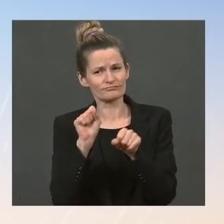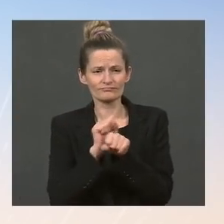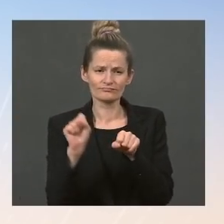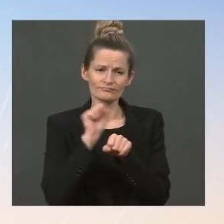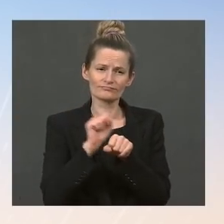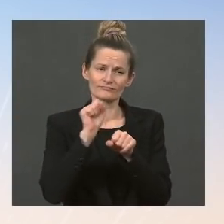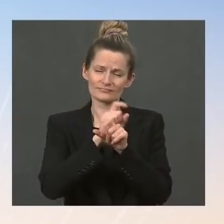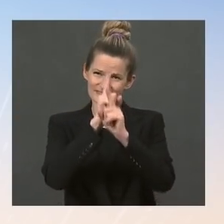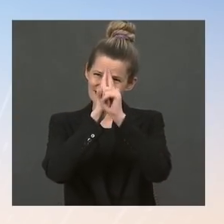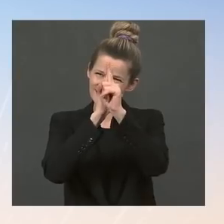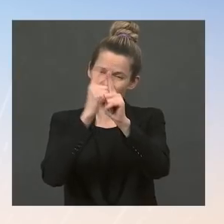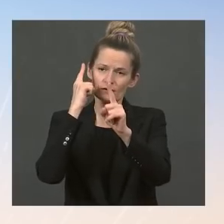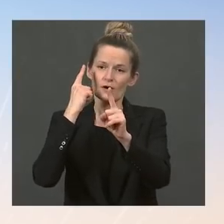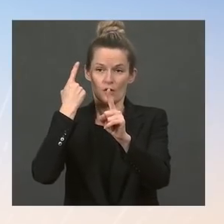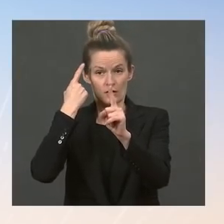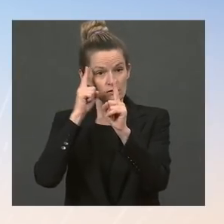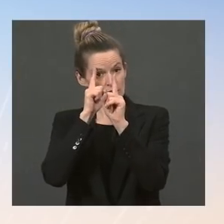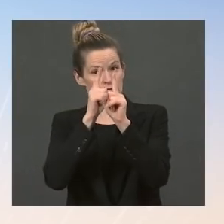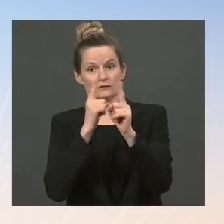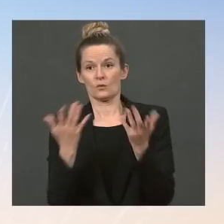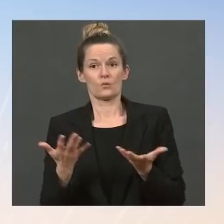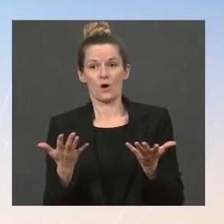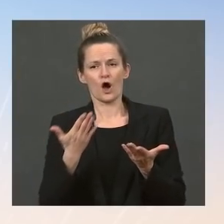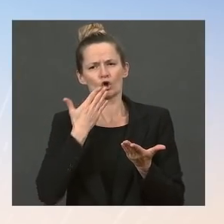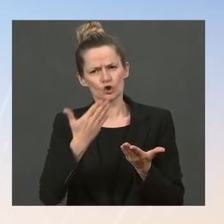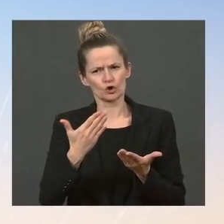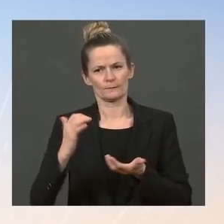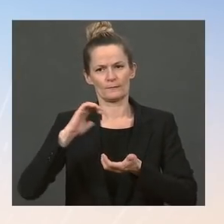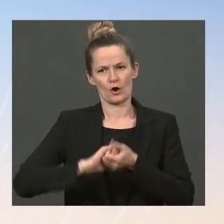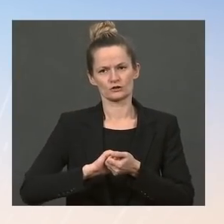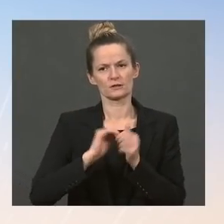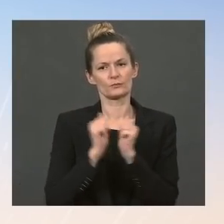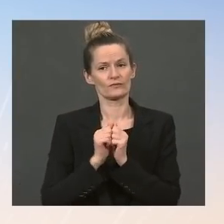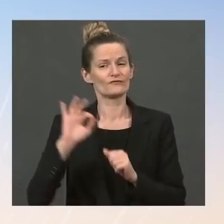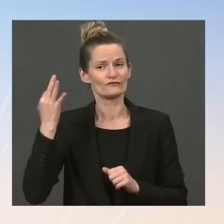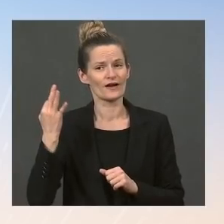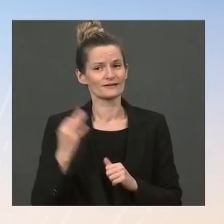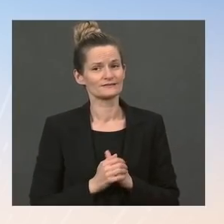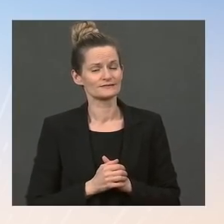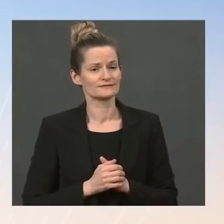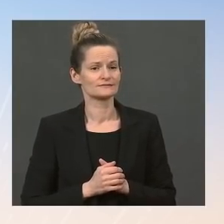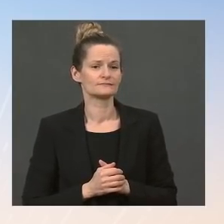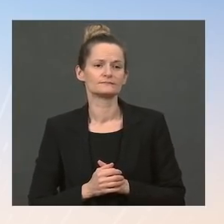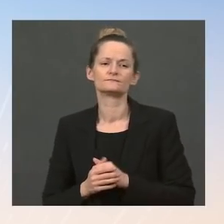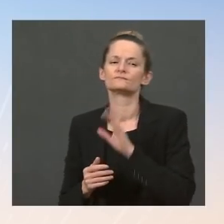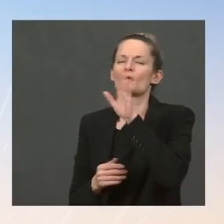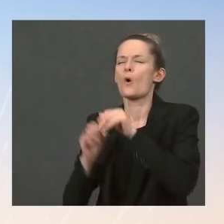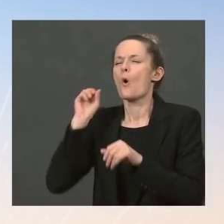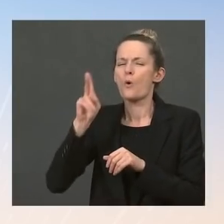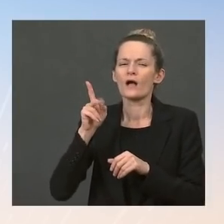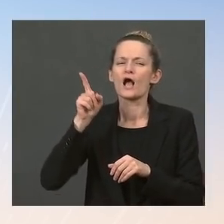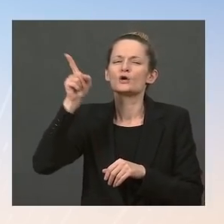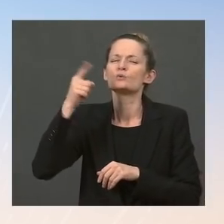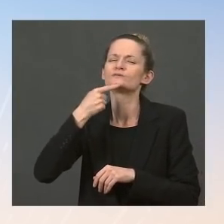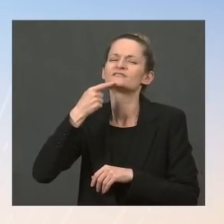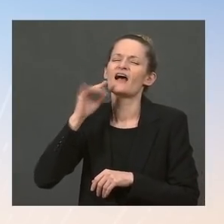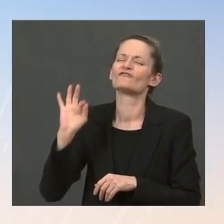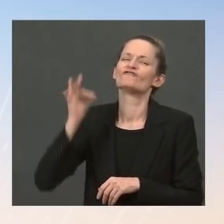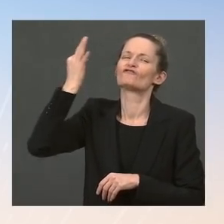A clarification and then a follow -- Ms. Psaki: Yeah. The Press: -- on AUKUS. >> Ms. Psaki: Sure. The Press: You said the French were informed of the arrangement. Just even going to the President's remarks --